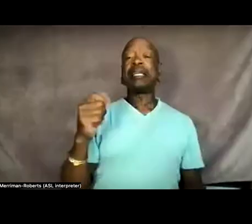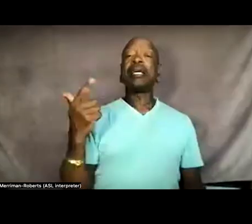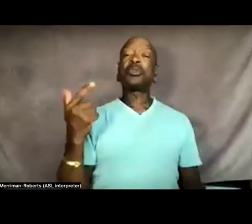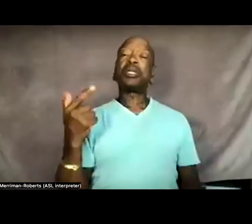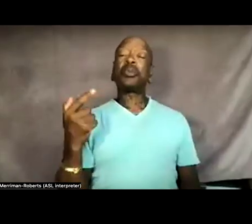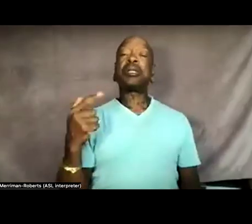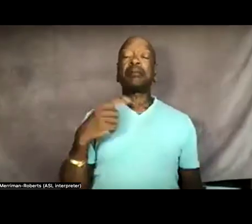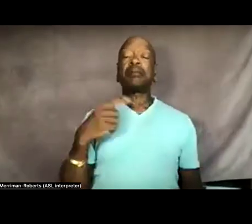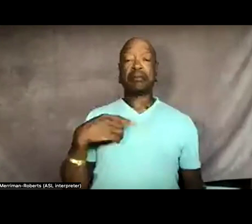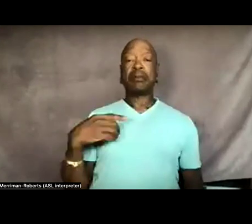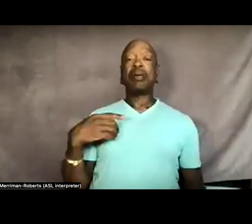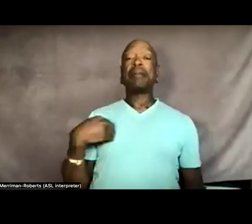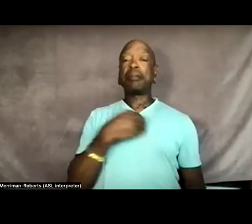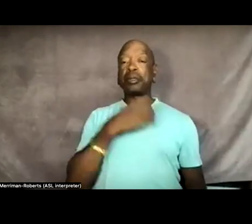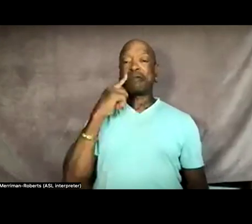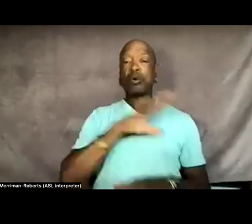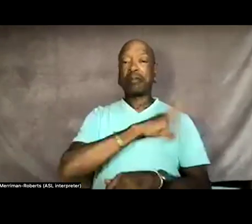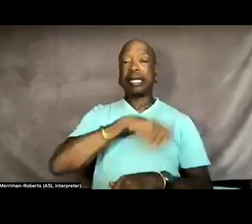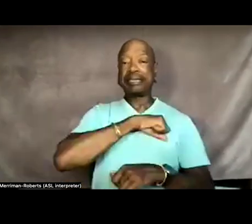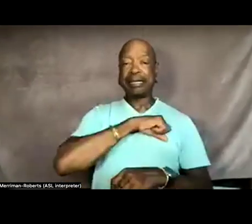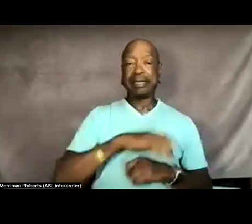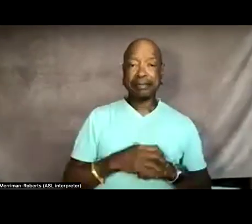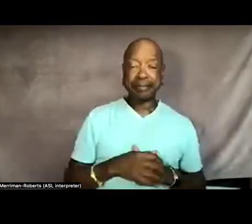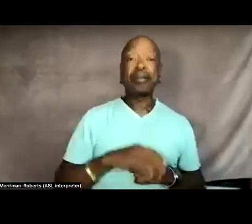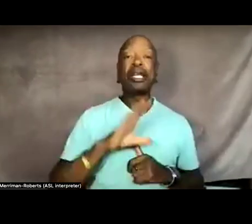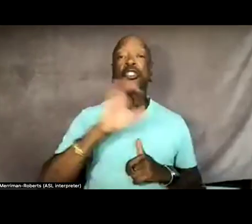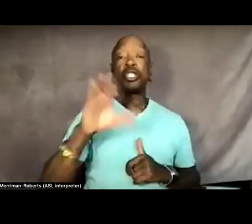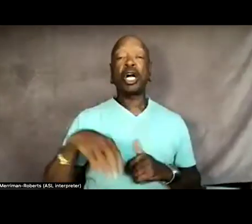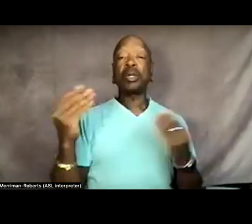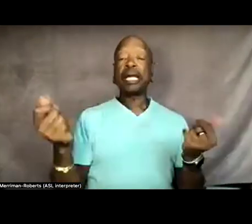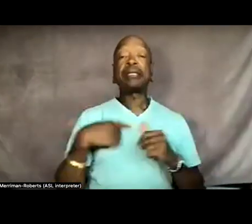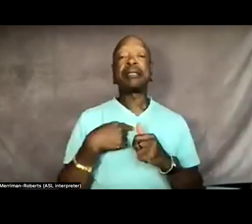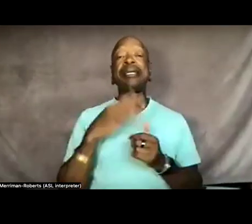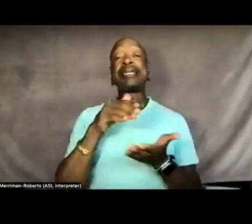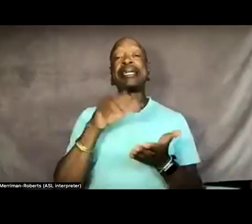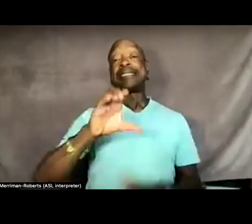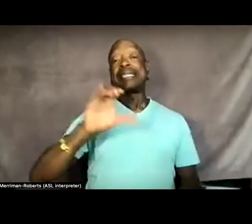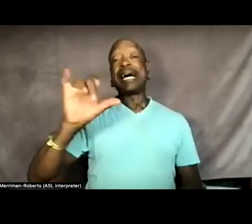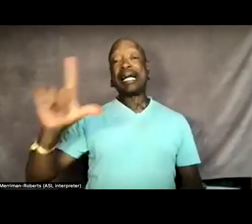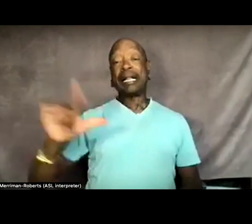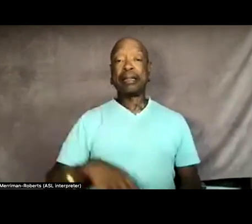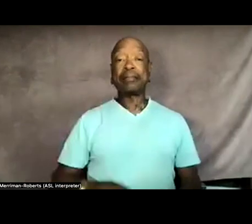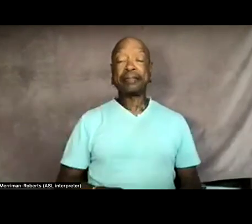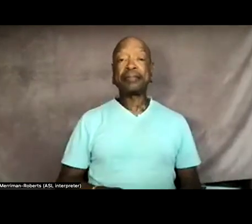Not COVID Chicagoland Center for Independent Living Common Humanity Collective COVID Action